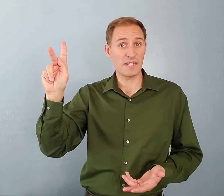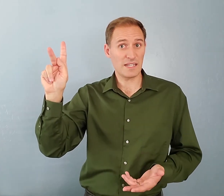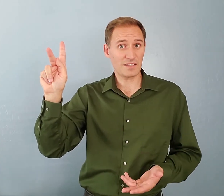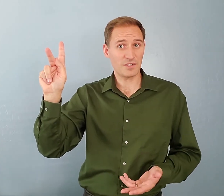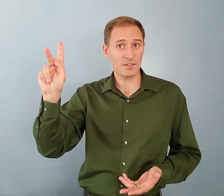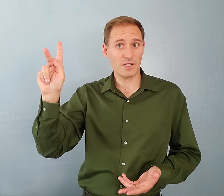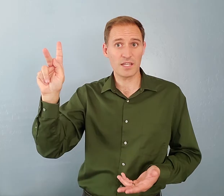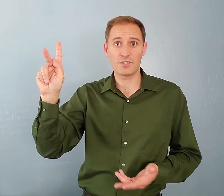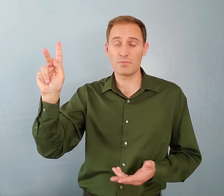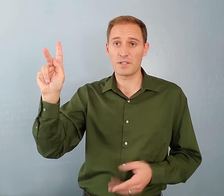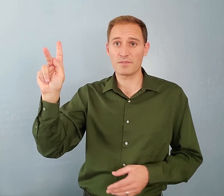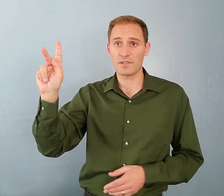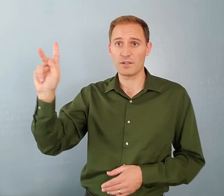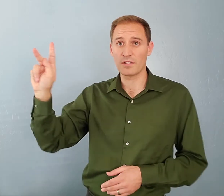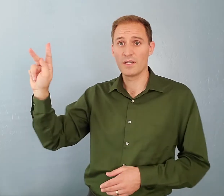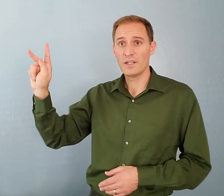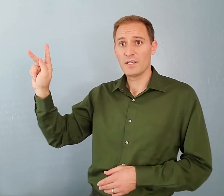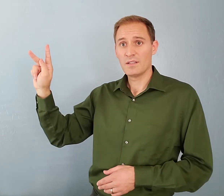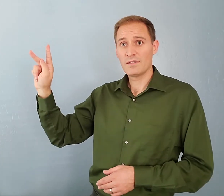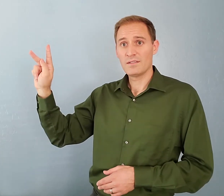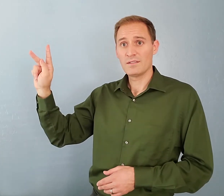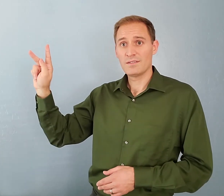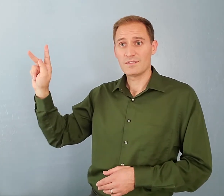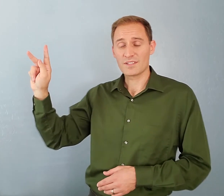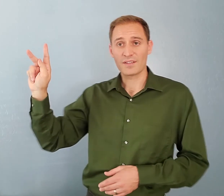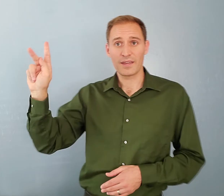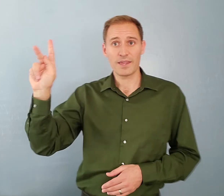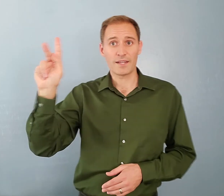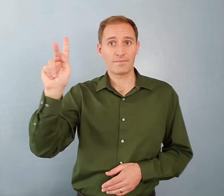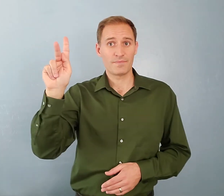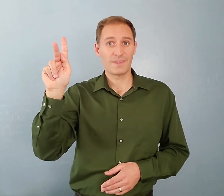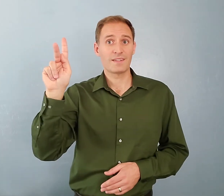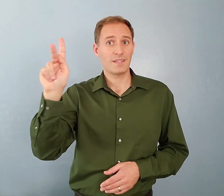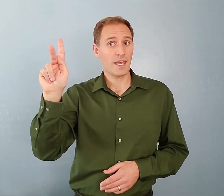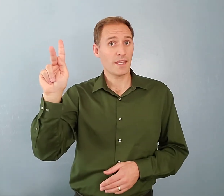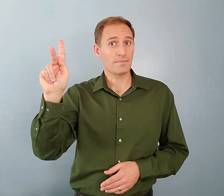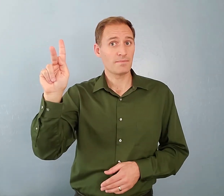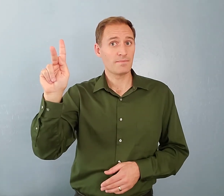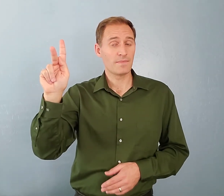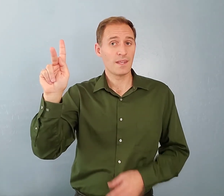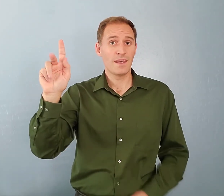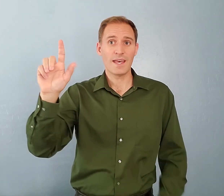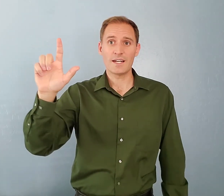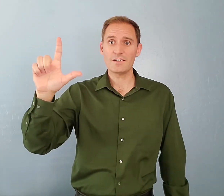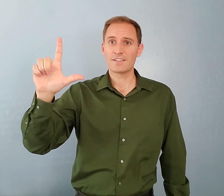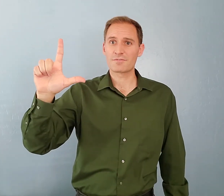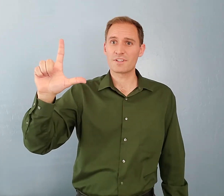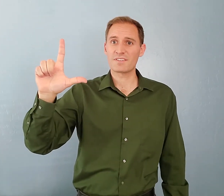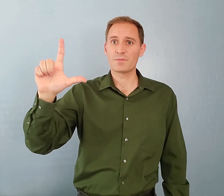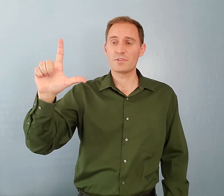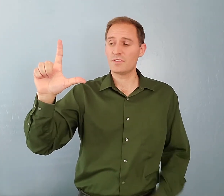finger and your middle finger, just like that, K. L is really simple you just